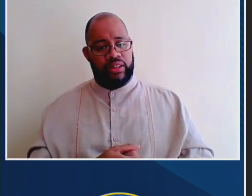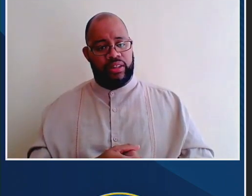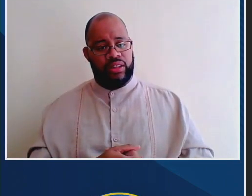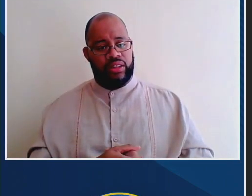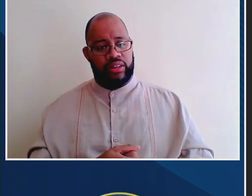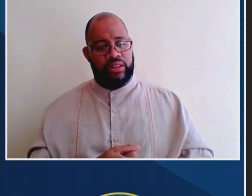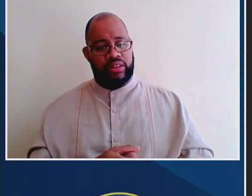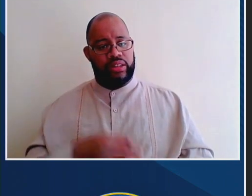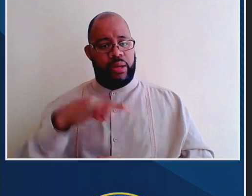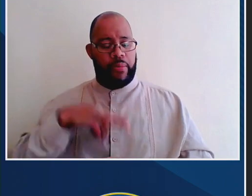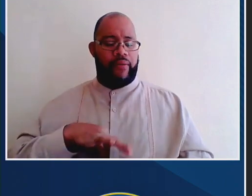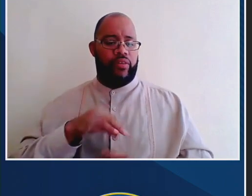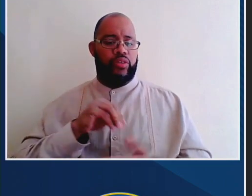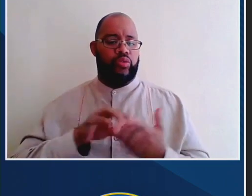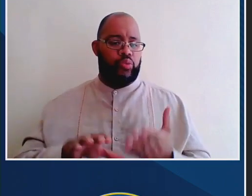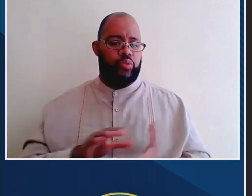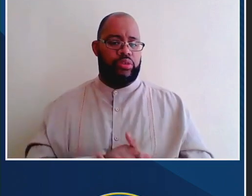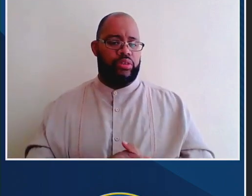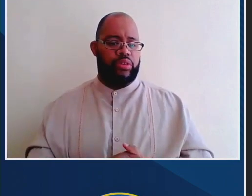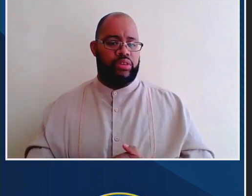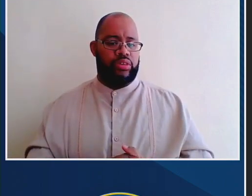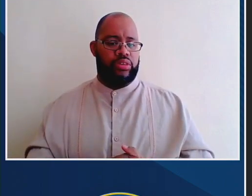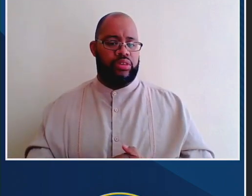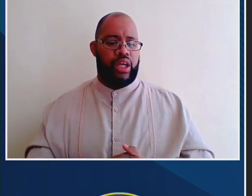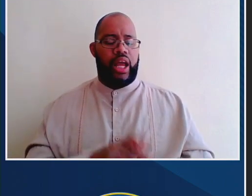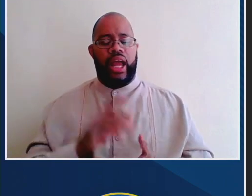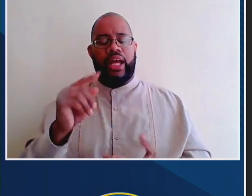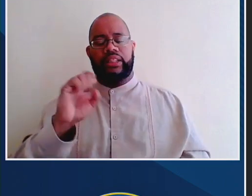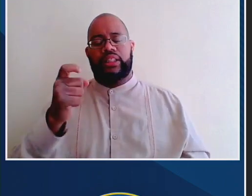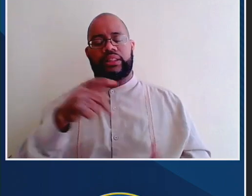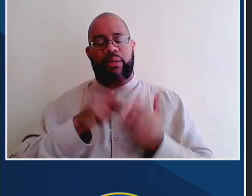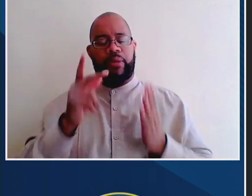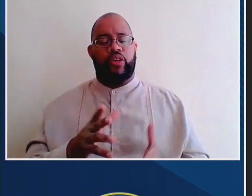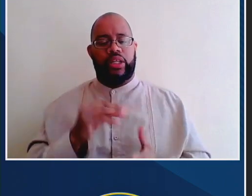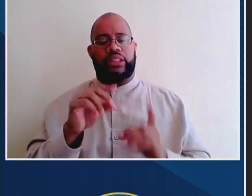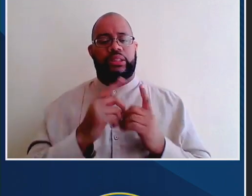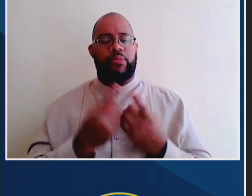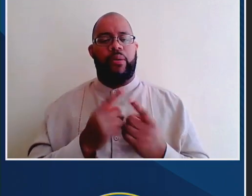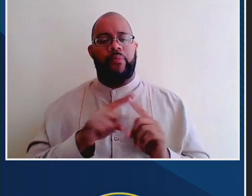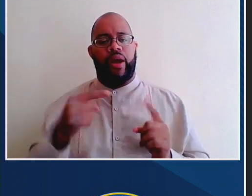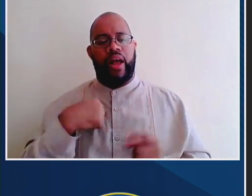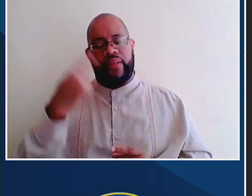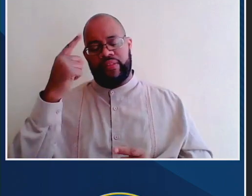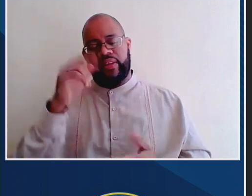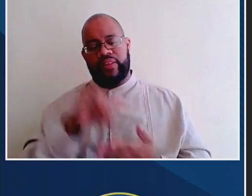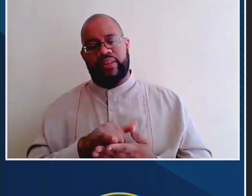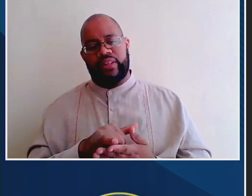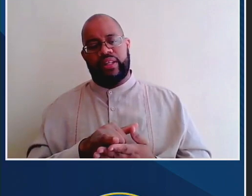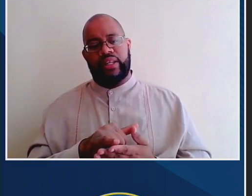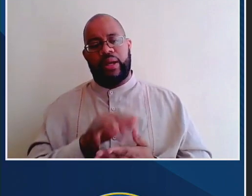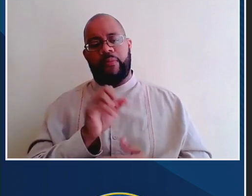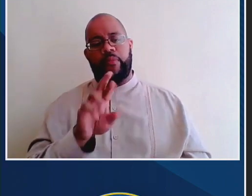students and the taxpayers and the Department. But I think Barmak to your point, yeah, that we could certainly that